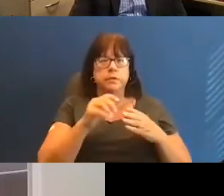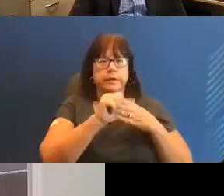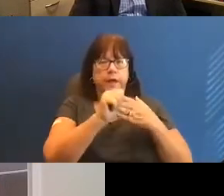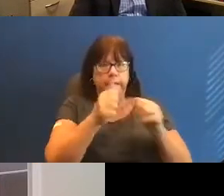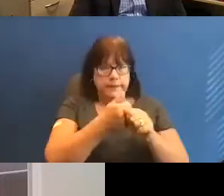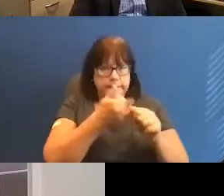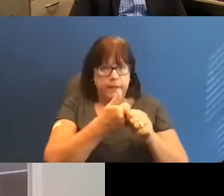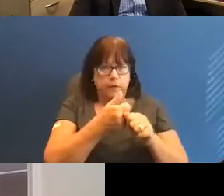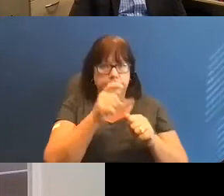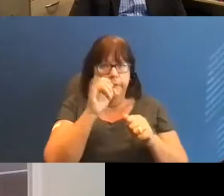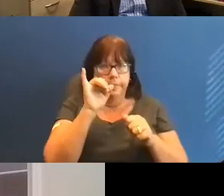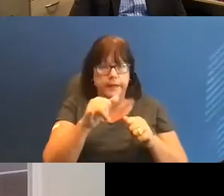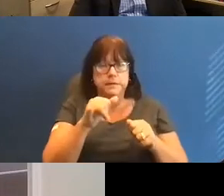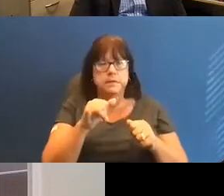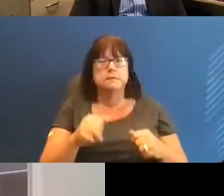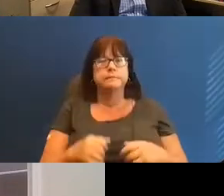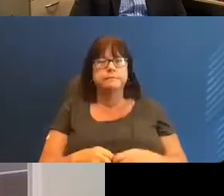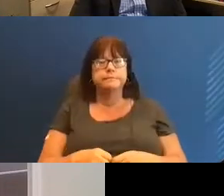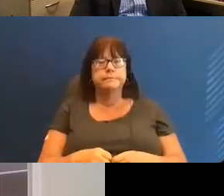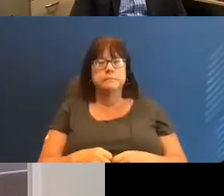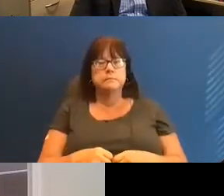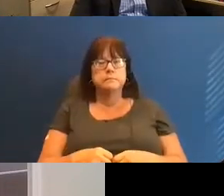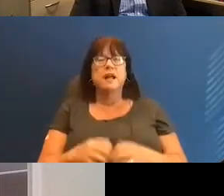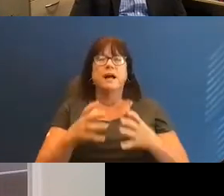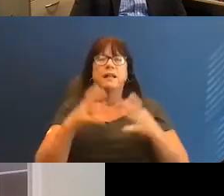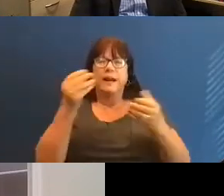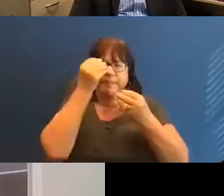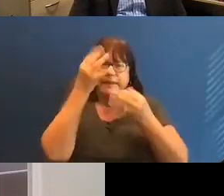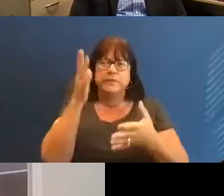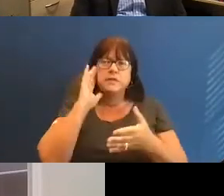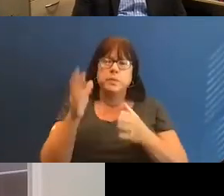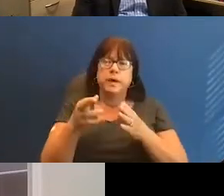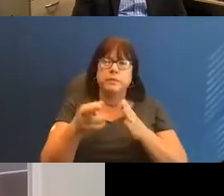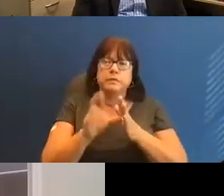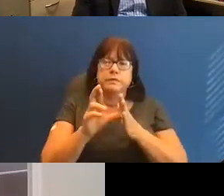guide here much of the info that I'm going to go over today is provided here, so that allows me to